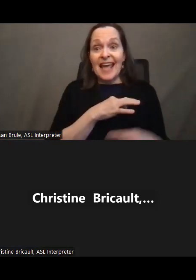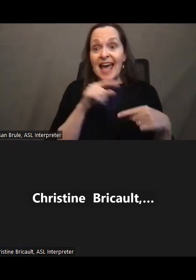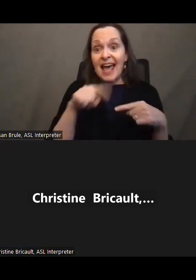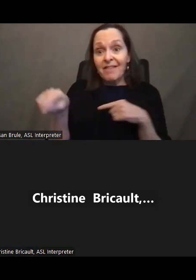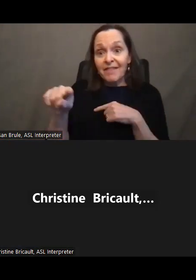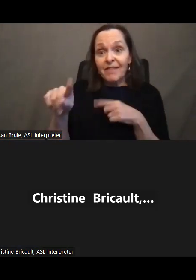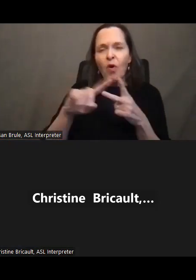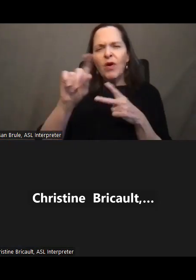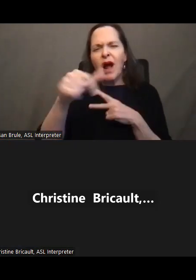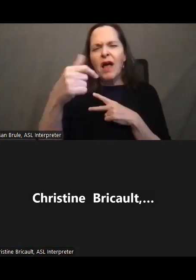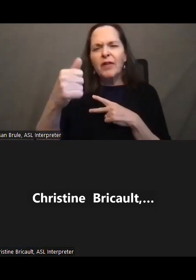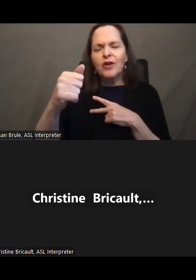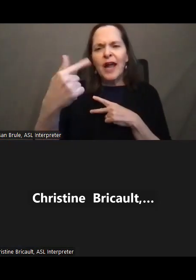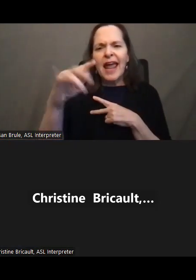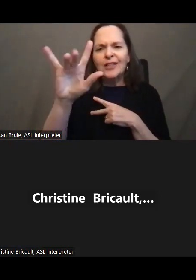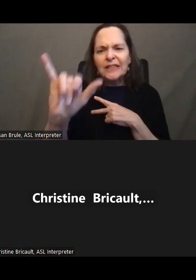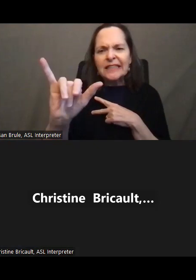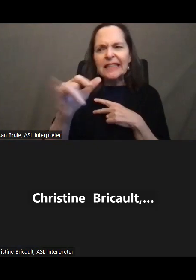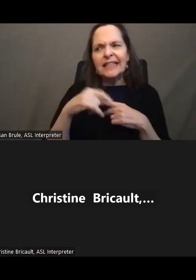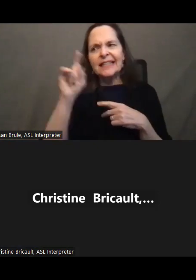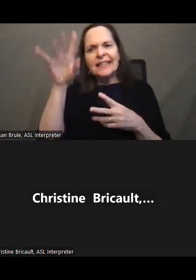Like we talked about before, you're only going to